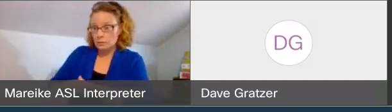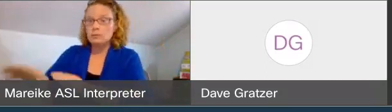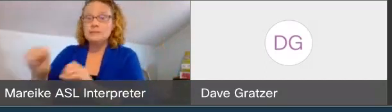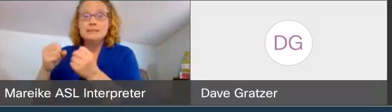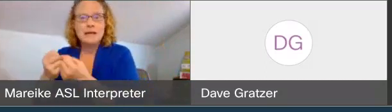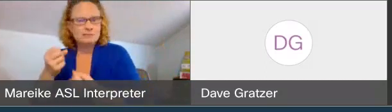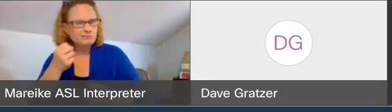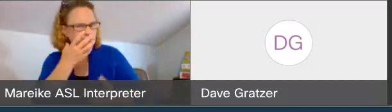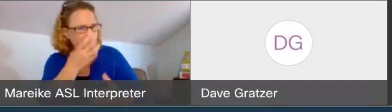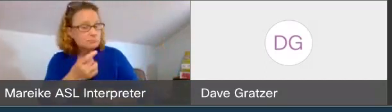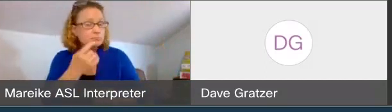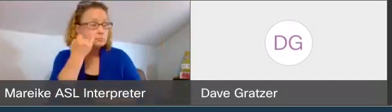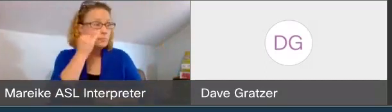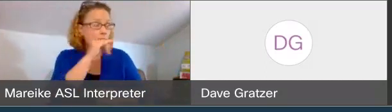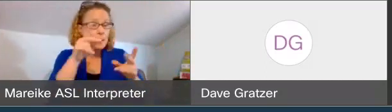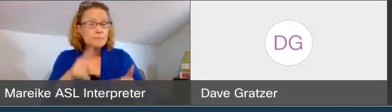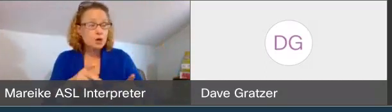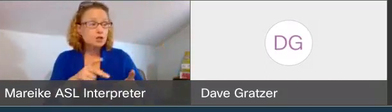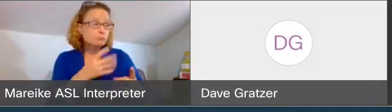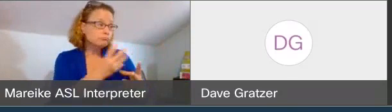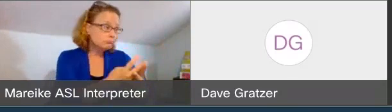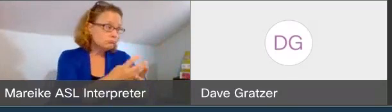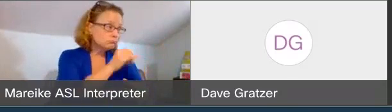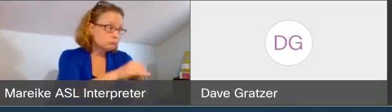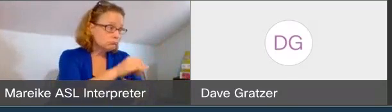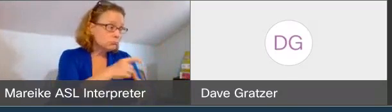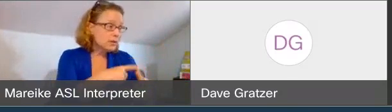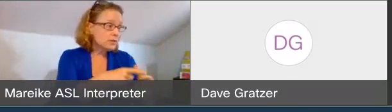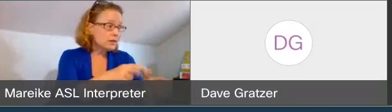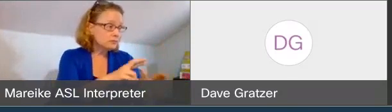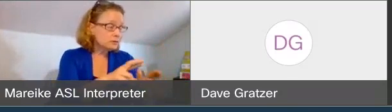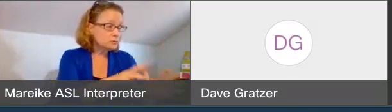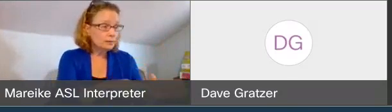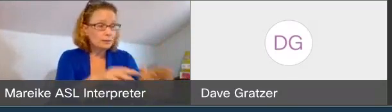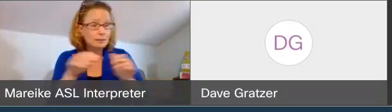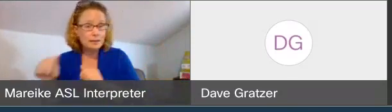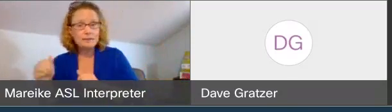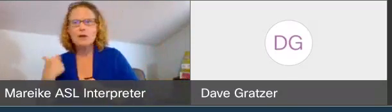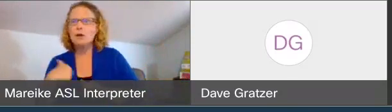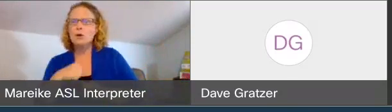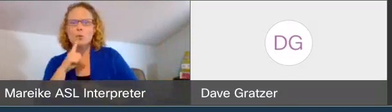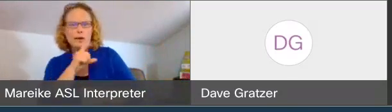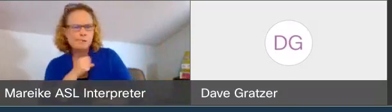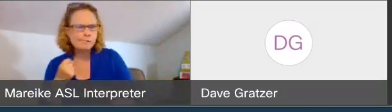jail or prison where we're ready to provide them all the behavioral health treatments